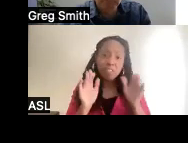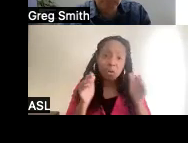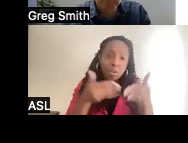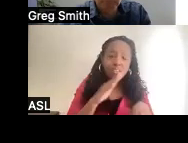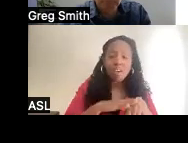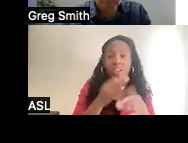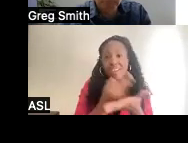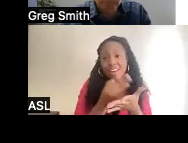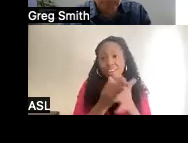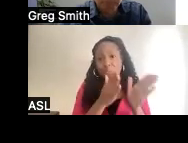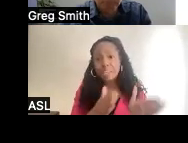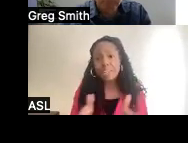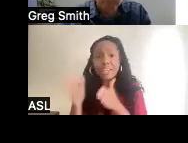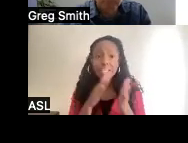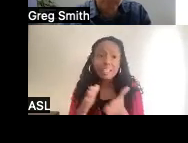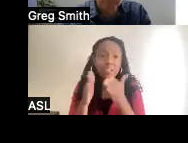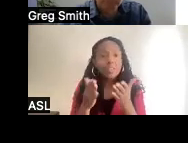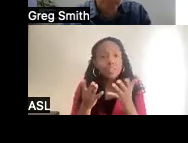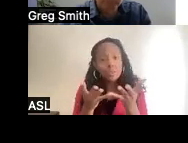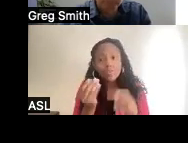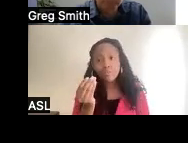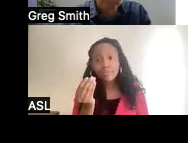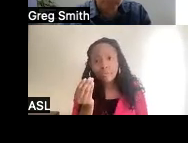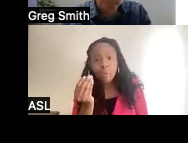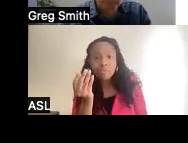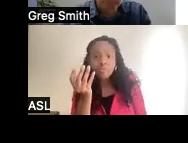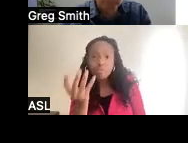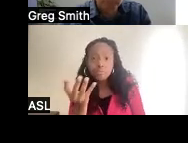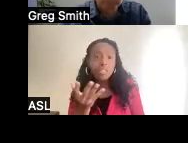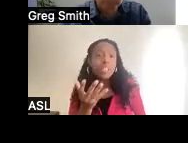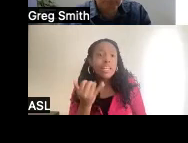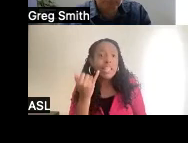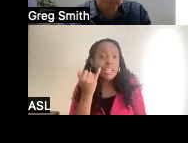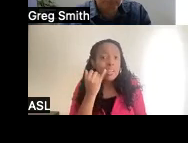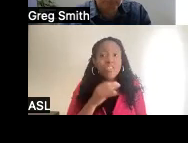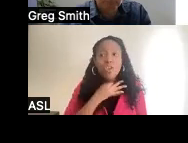we're taking these this type of information to our advisor to really talk about it for your personal